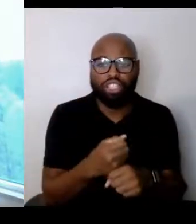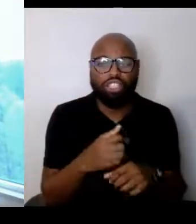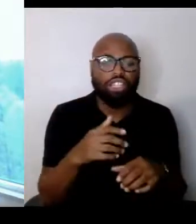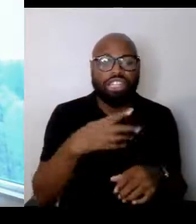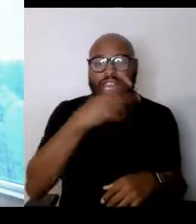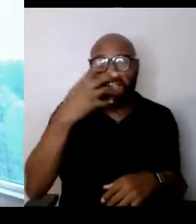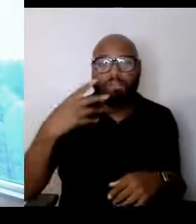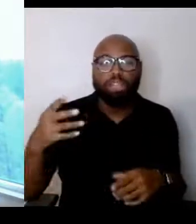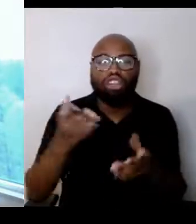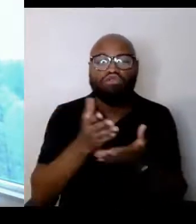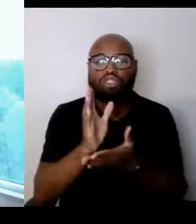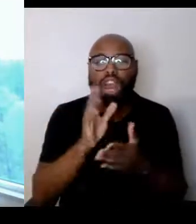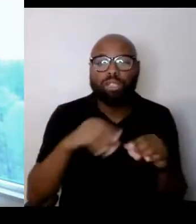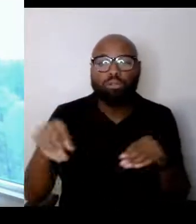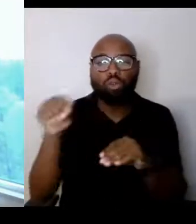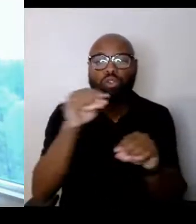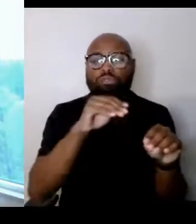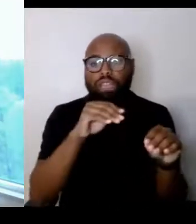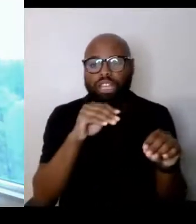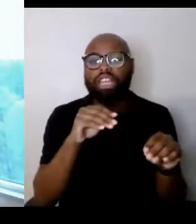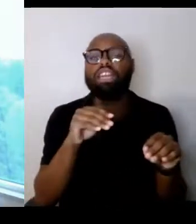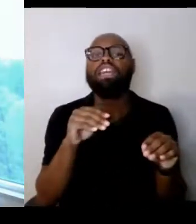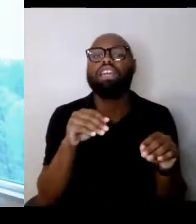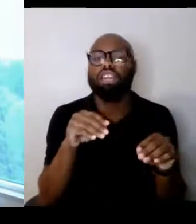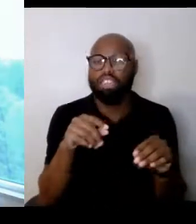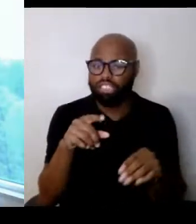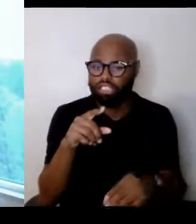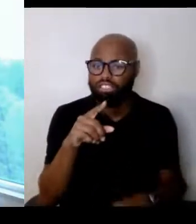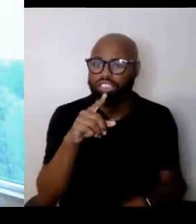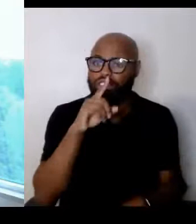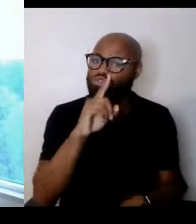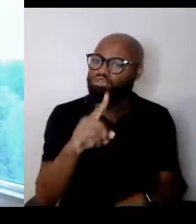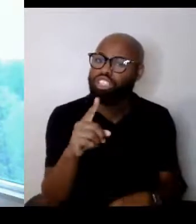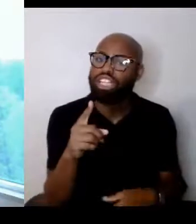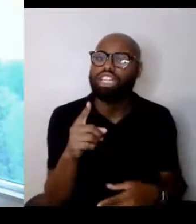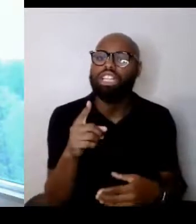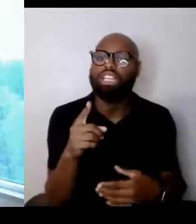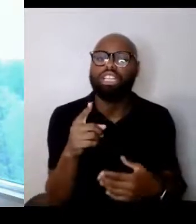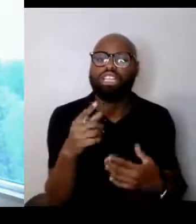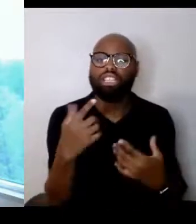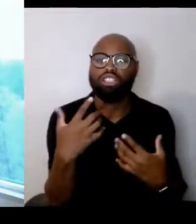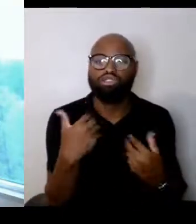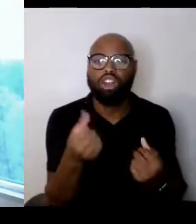to really reconcile and grapple with how immigration